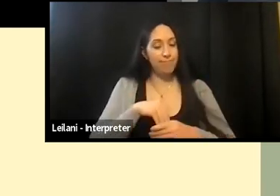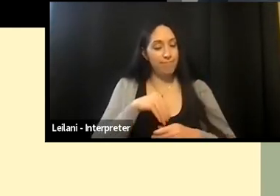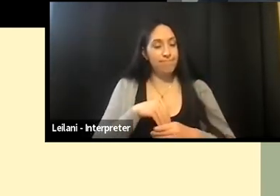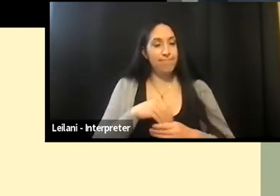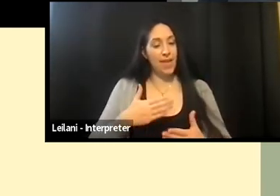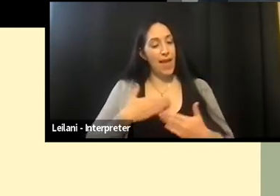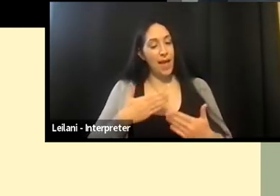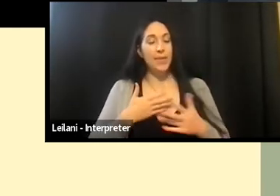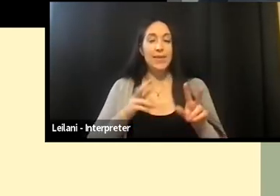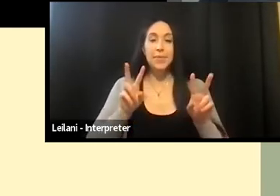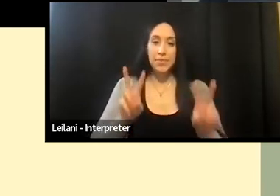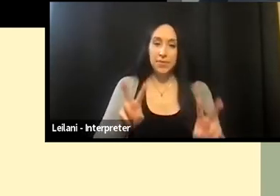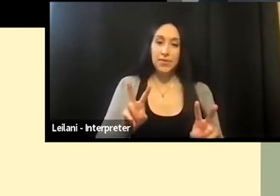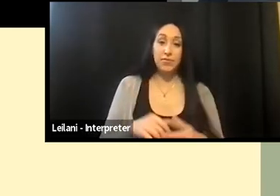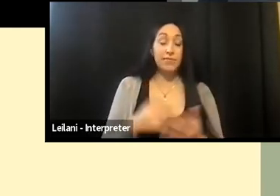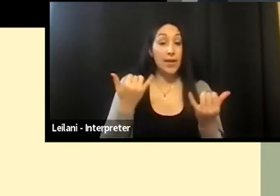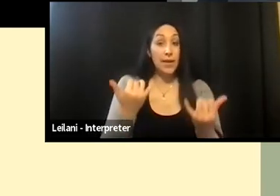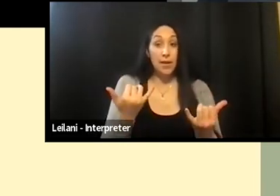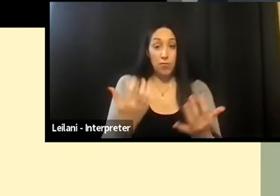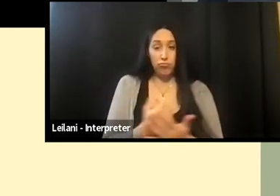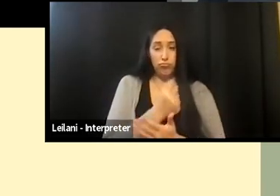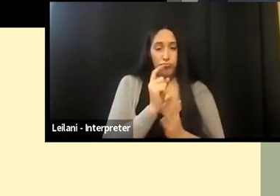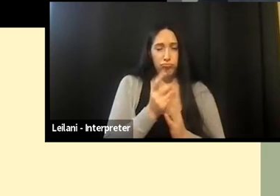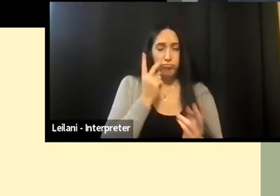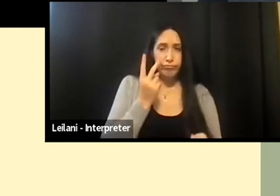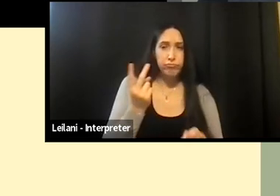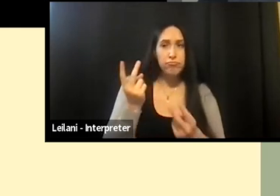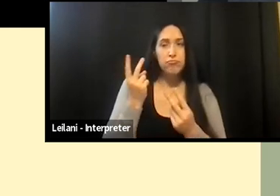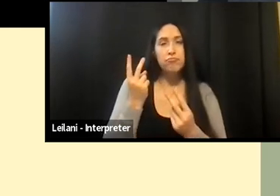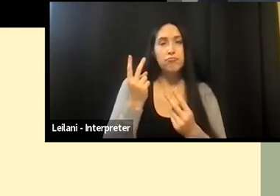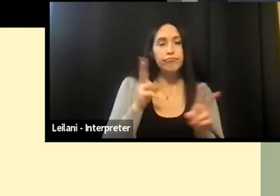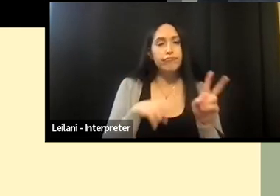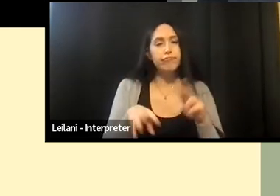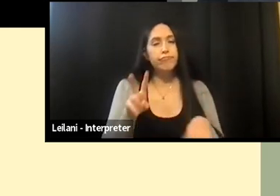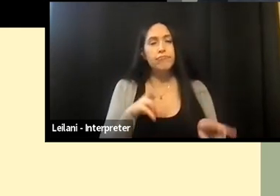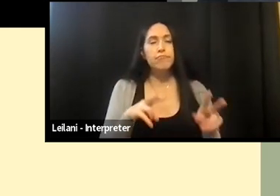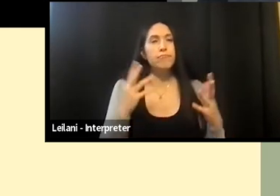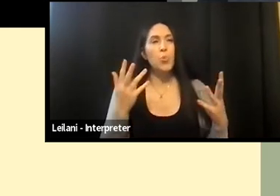Now take a moment to reflect and observe what has come up for you.